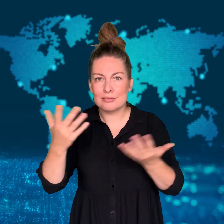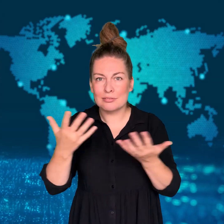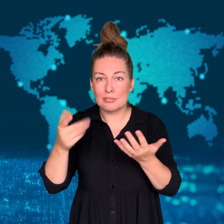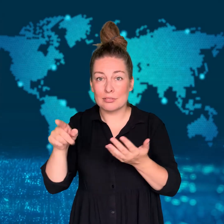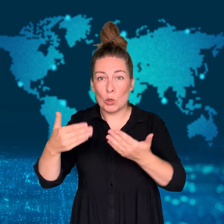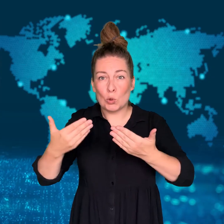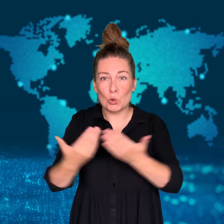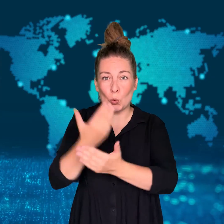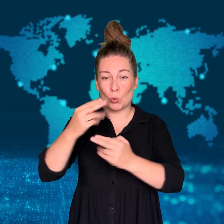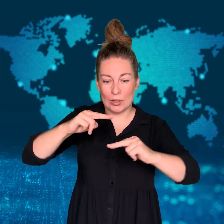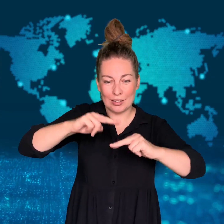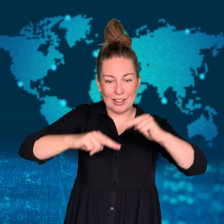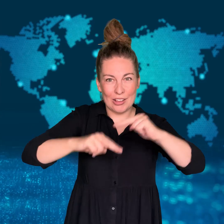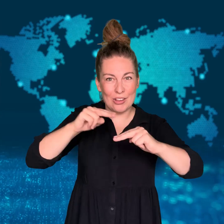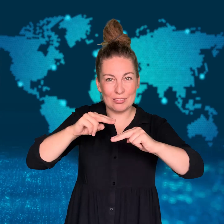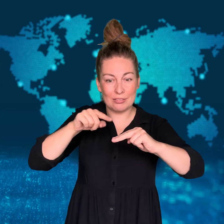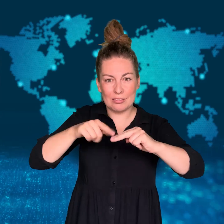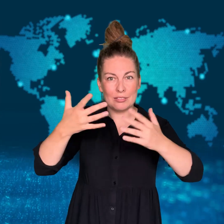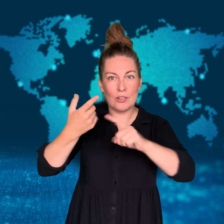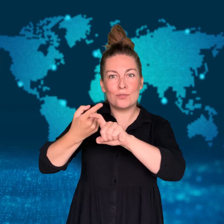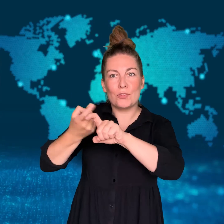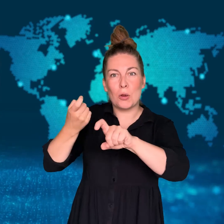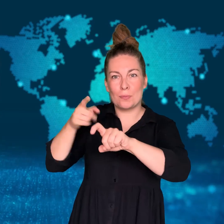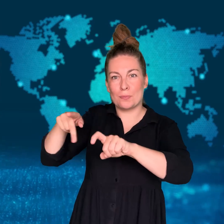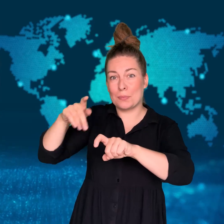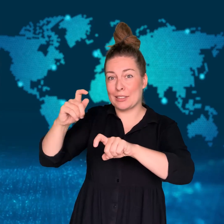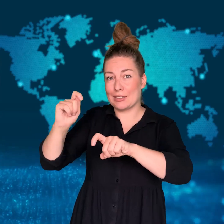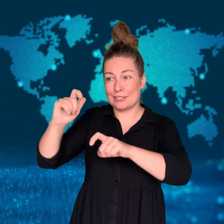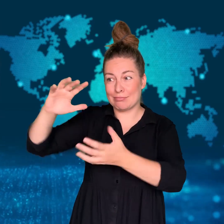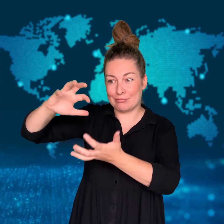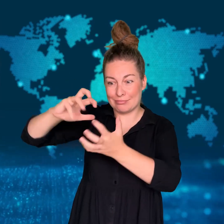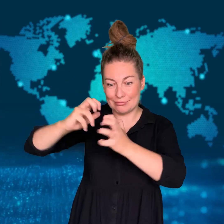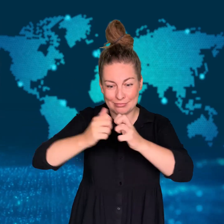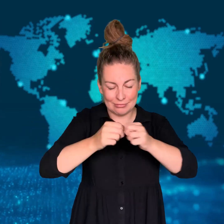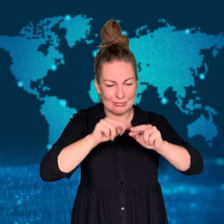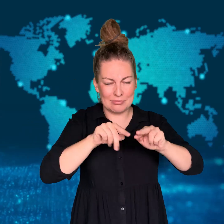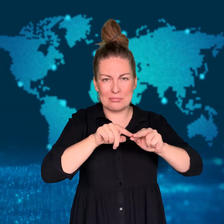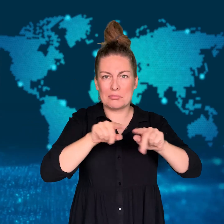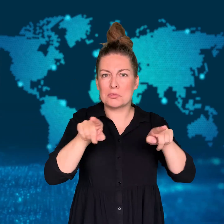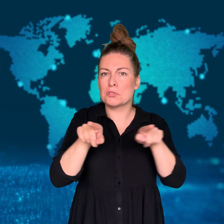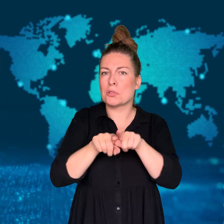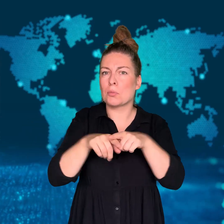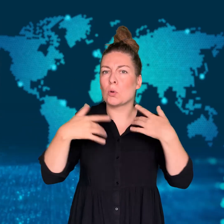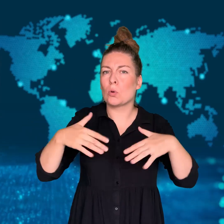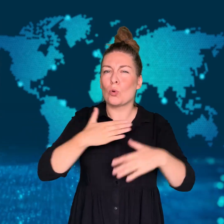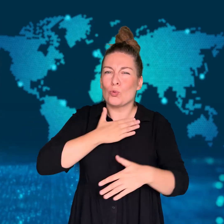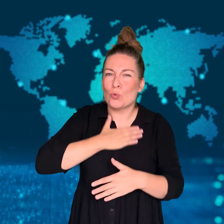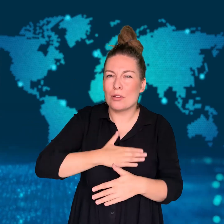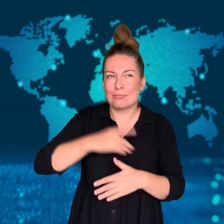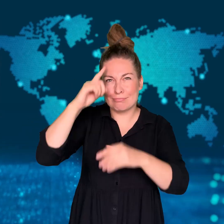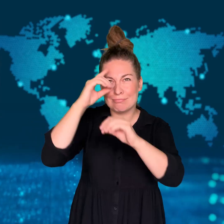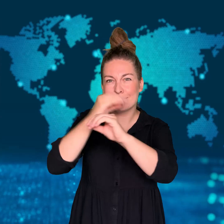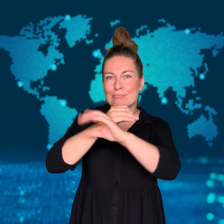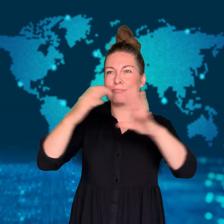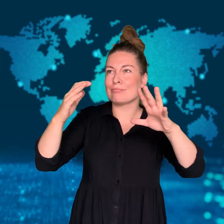The toymaker has said their experiment did not work